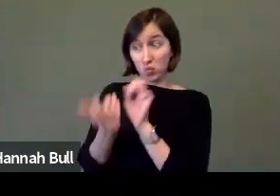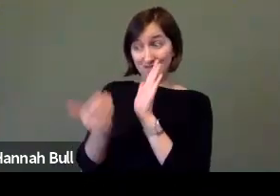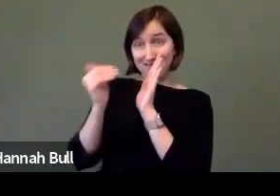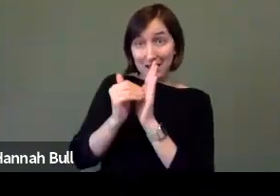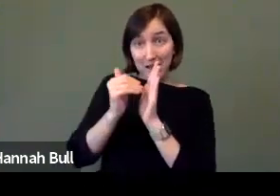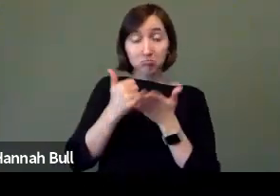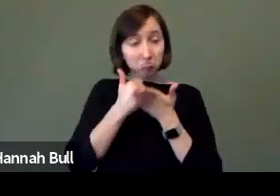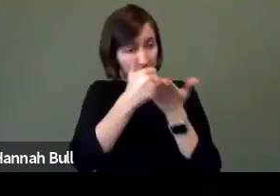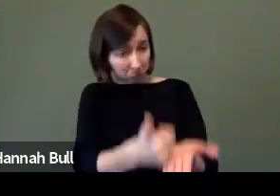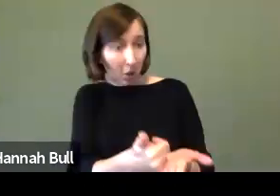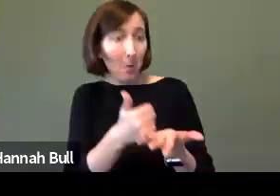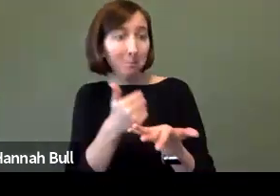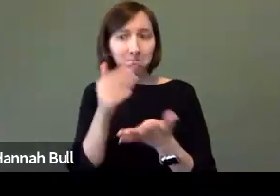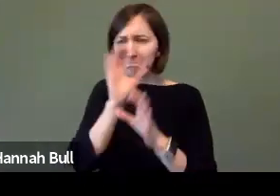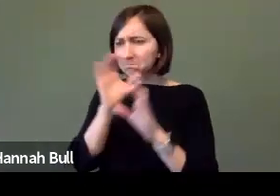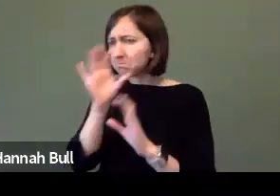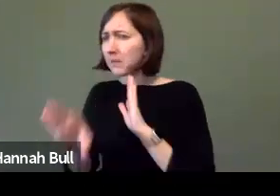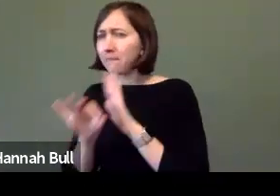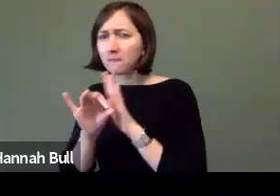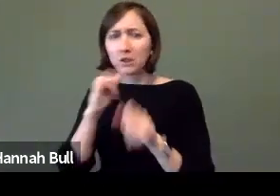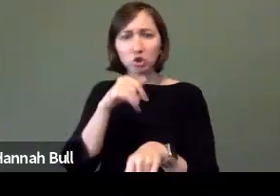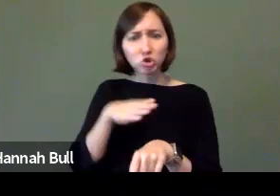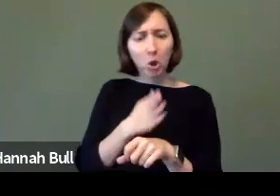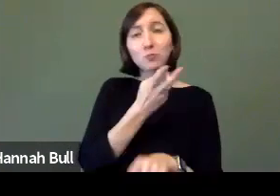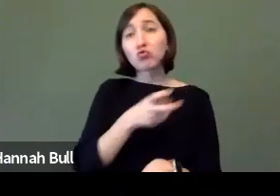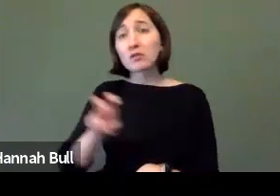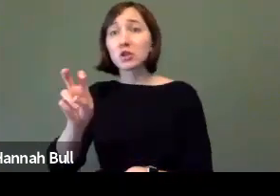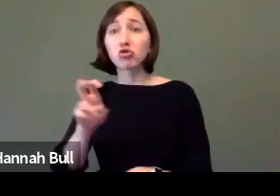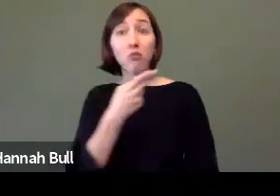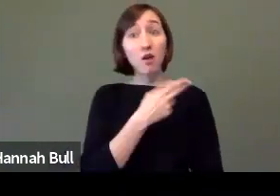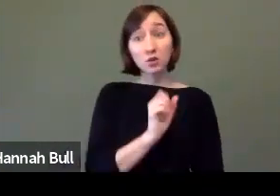to transition from high school or to keep a job.